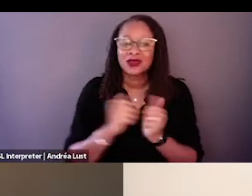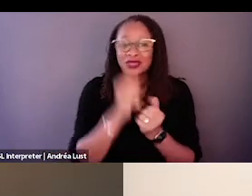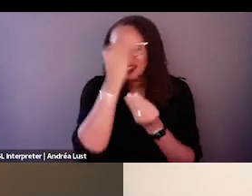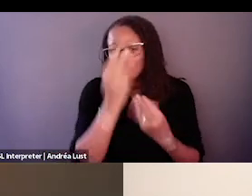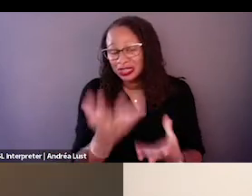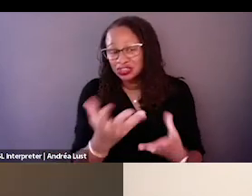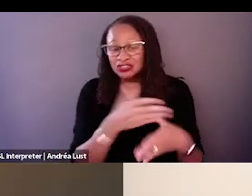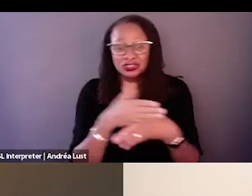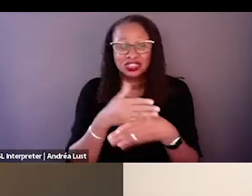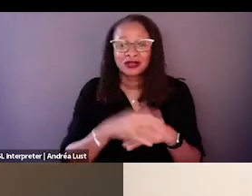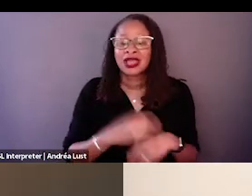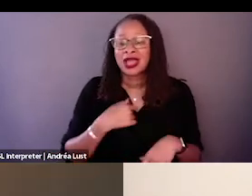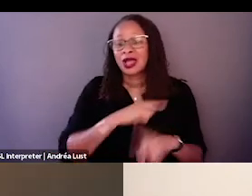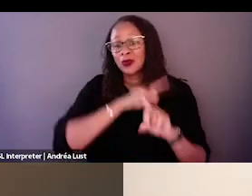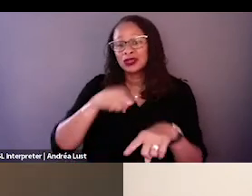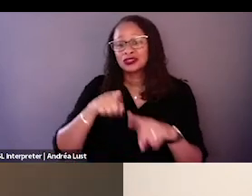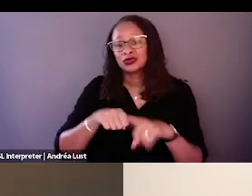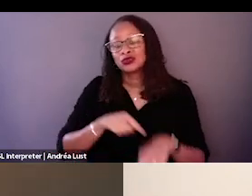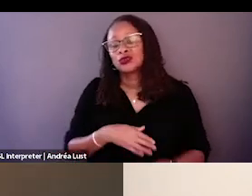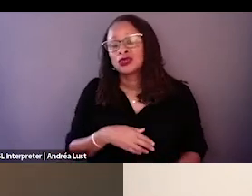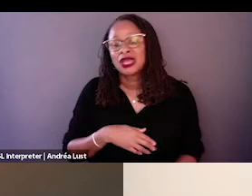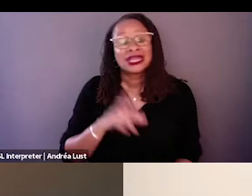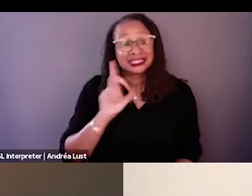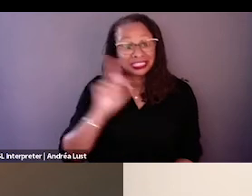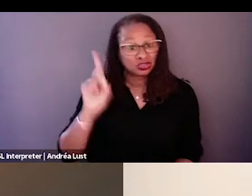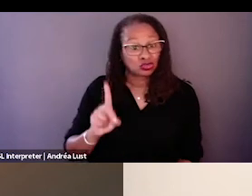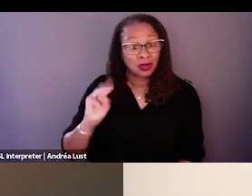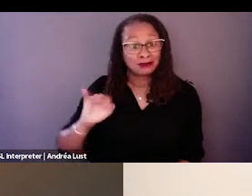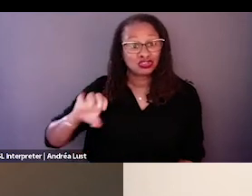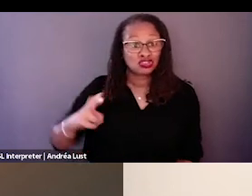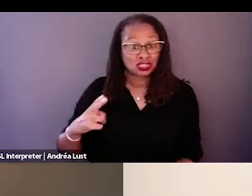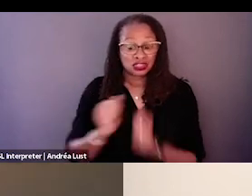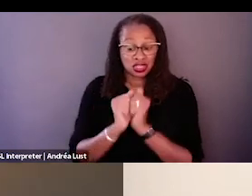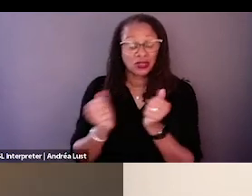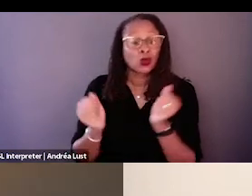Ella Taylor: The technology that went through?